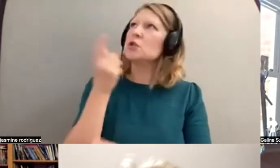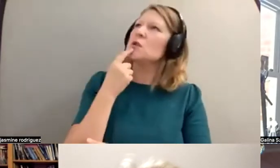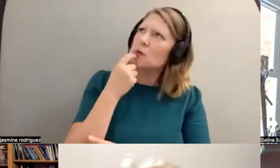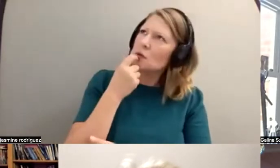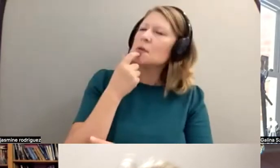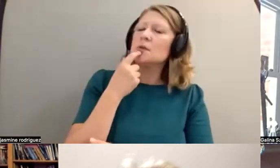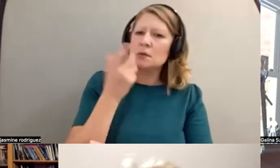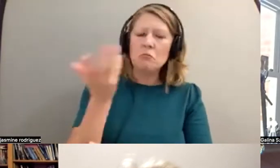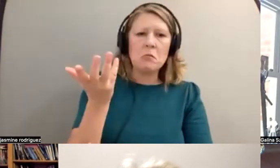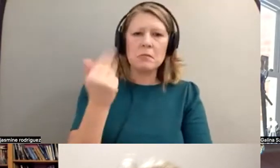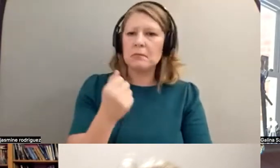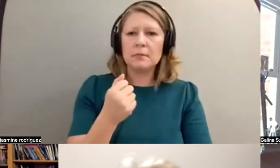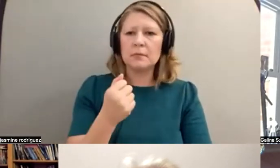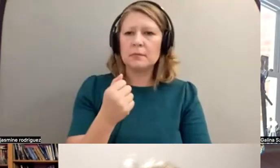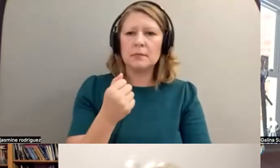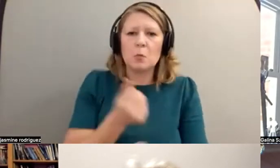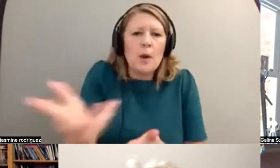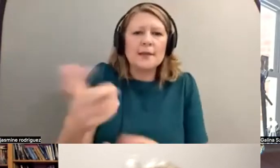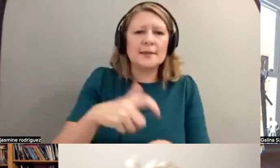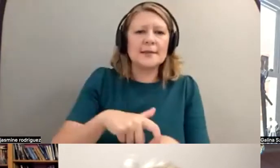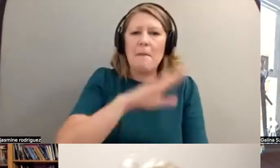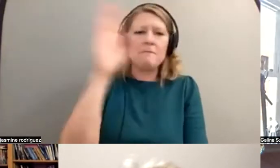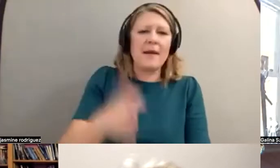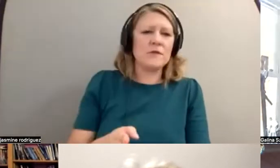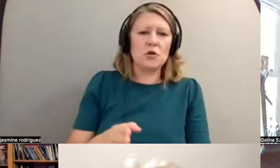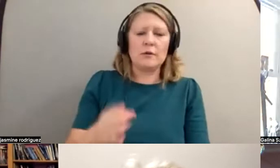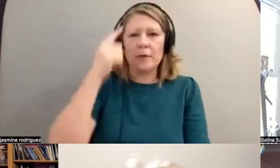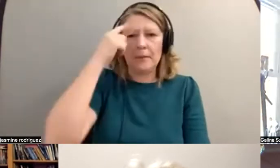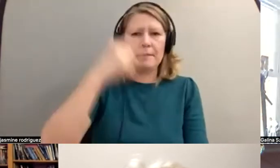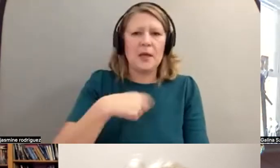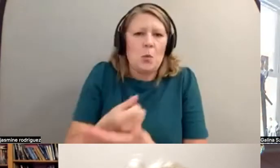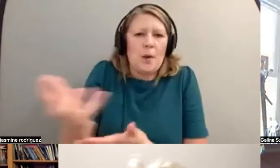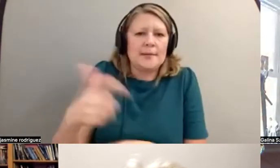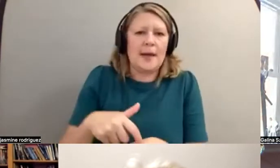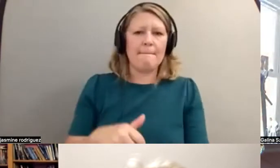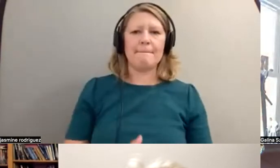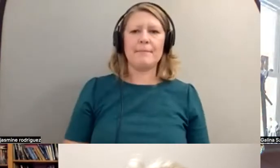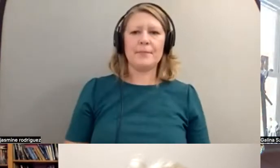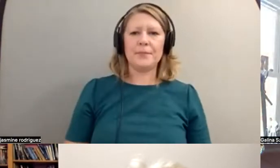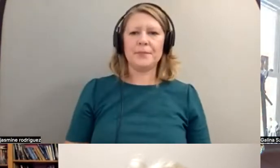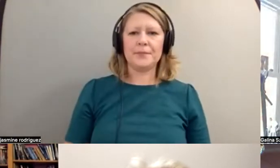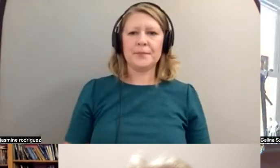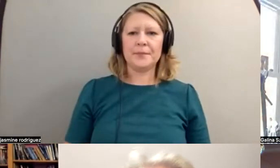wasted time. I always consider. So this is "Kleem," I call it "Kleem,"